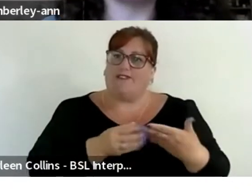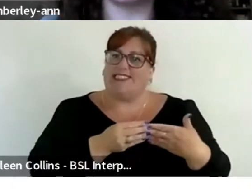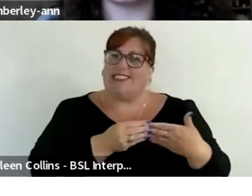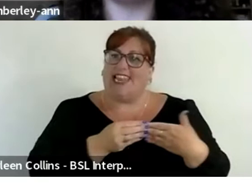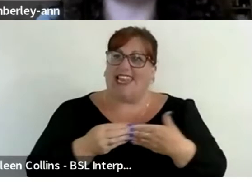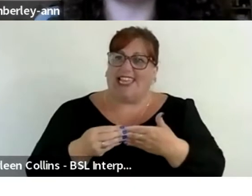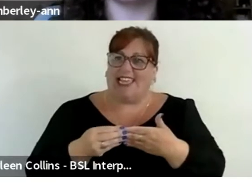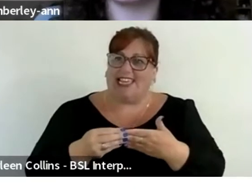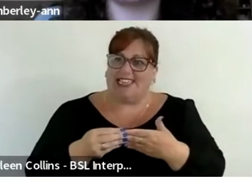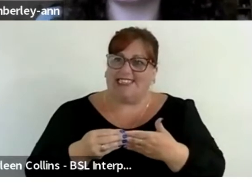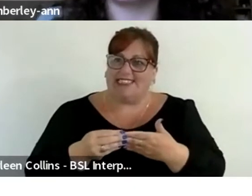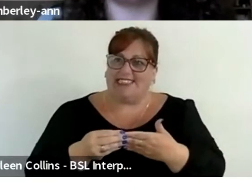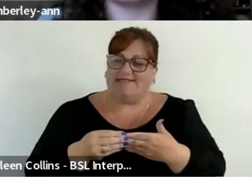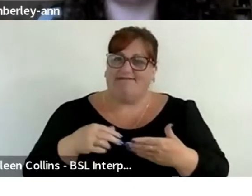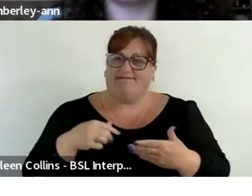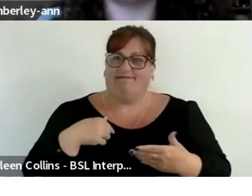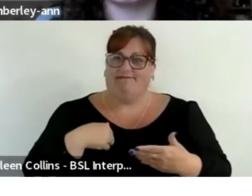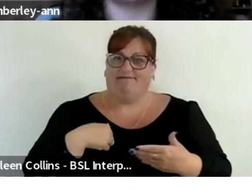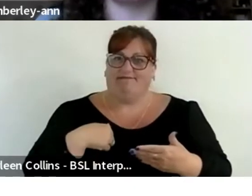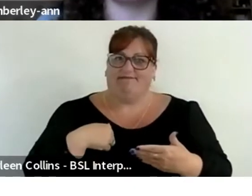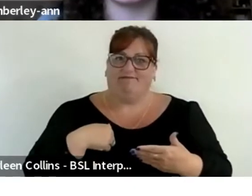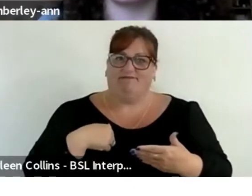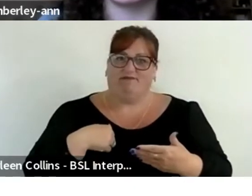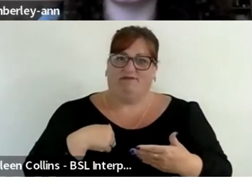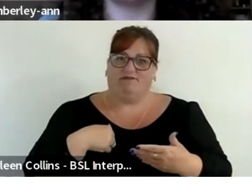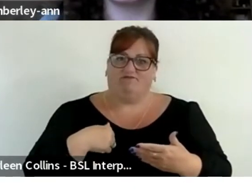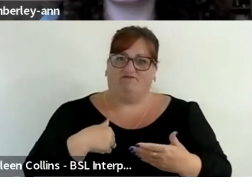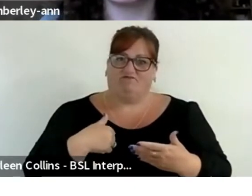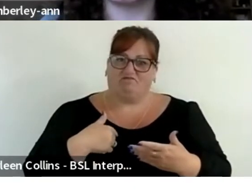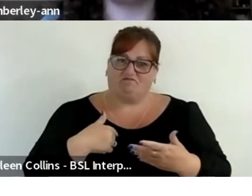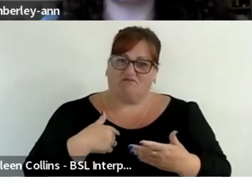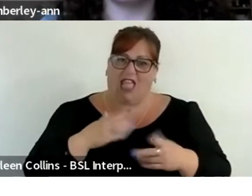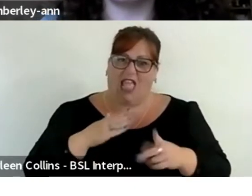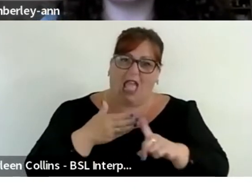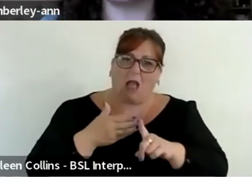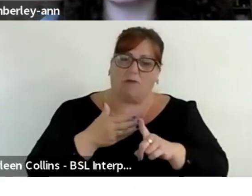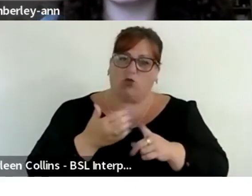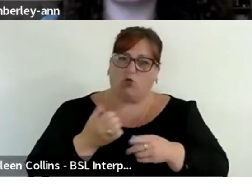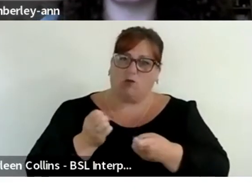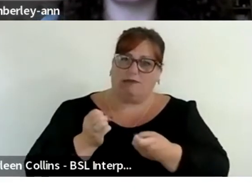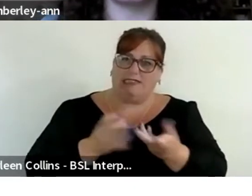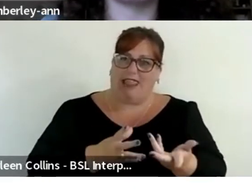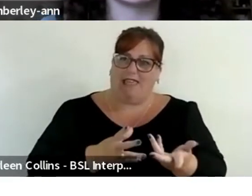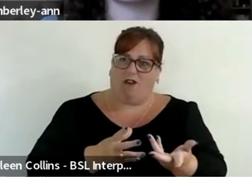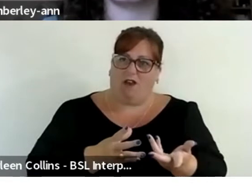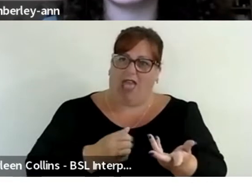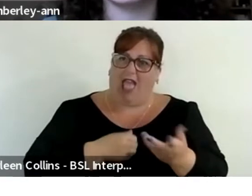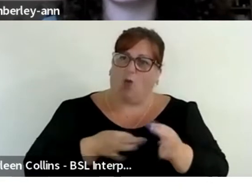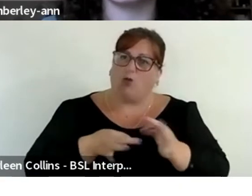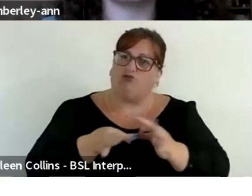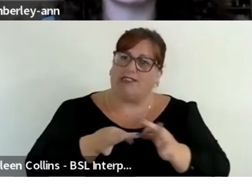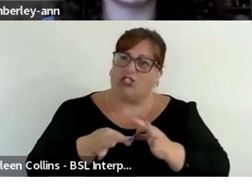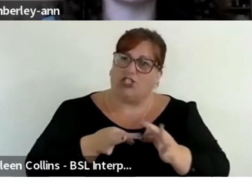I'm a dedicated resource to help us deliver on our enablement strategy. We have done a up in of things at the firm over the past couple of years in this space.